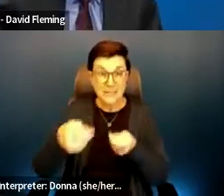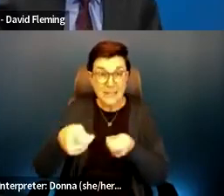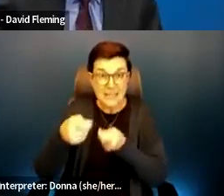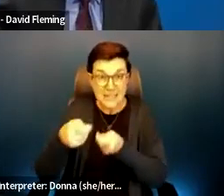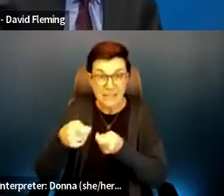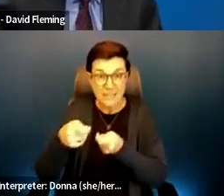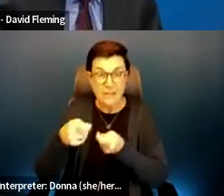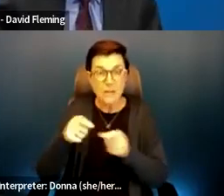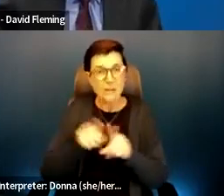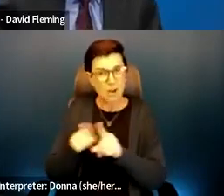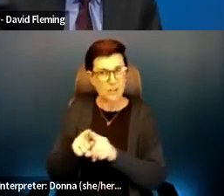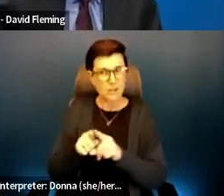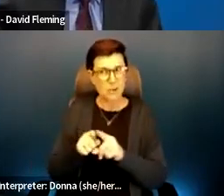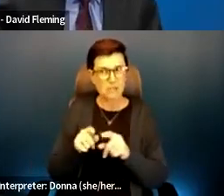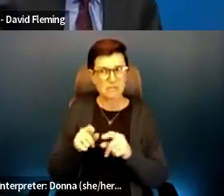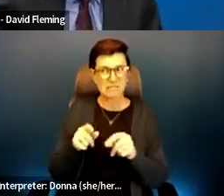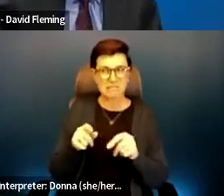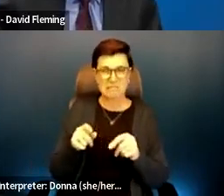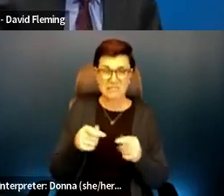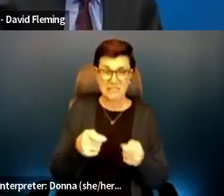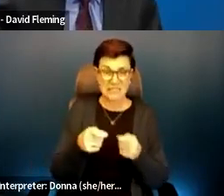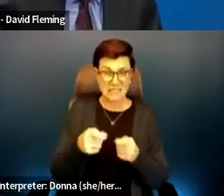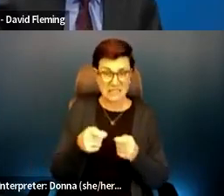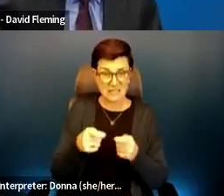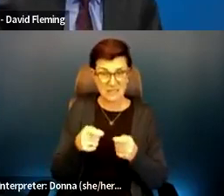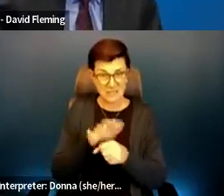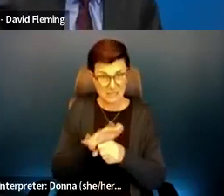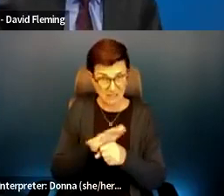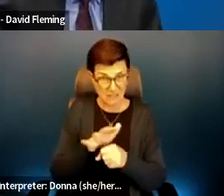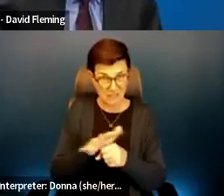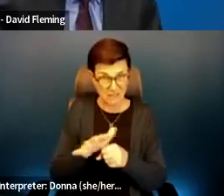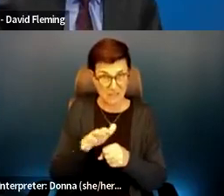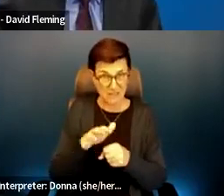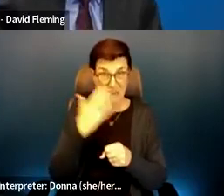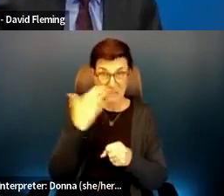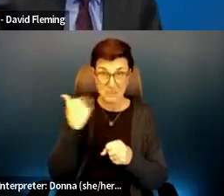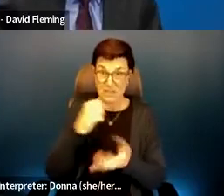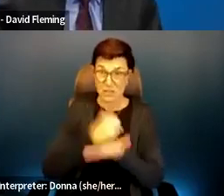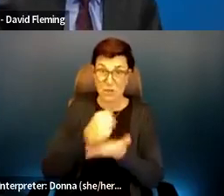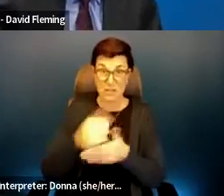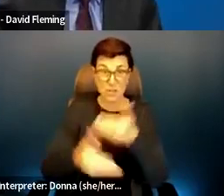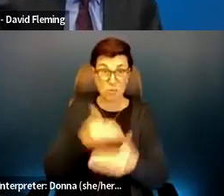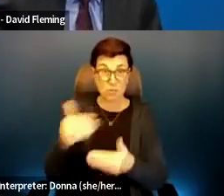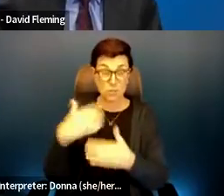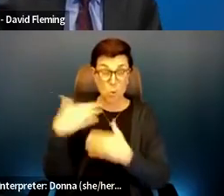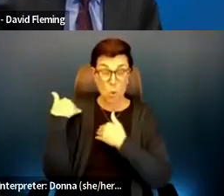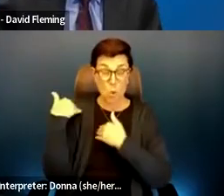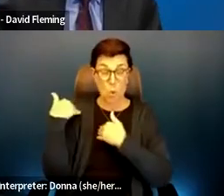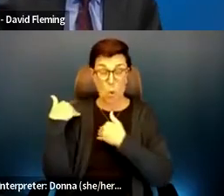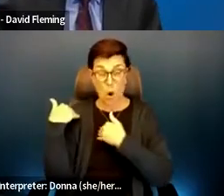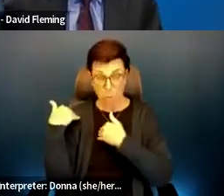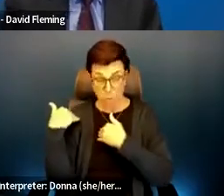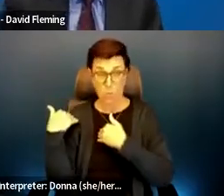and how do we work together to look at streamlining processes and where we can actually see moving the needle forward